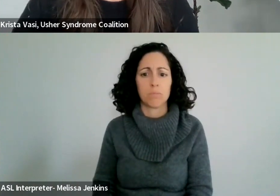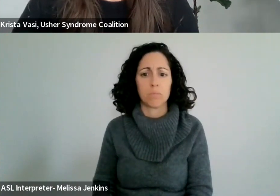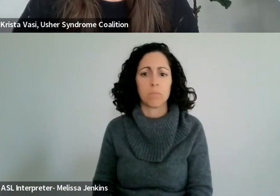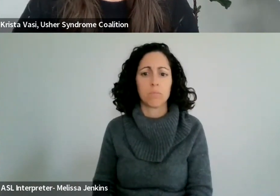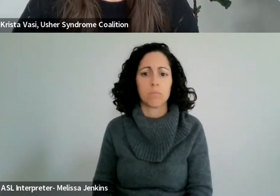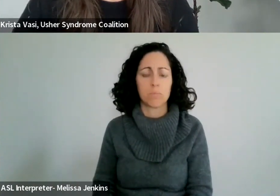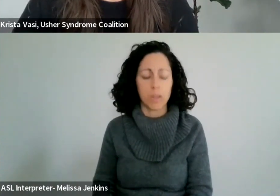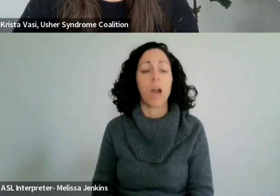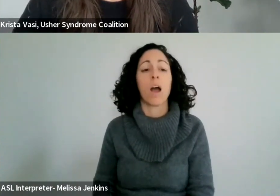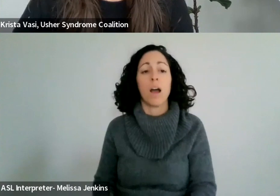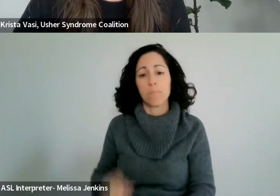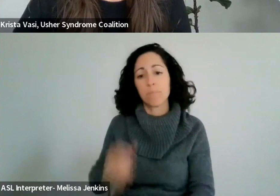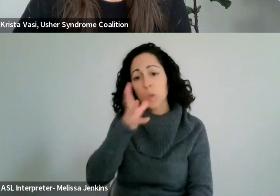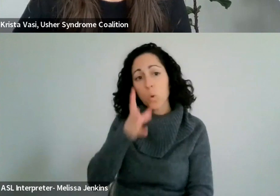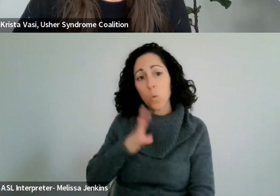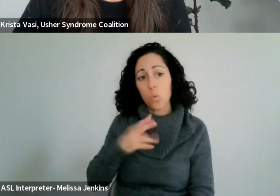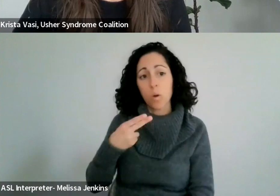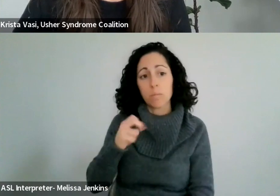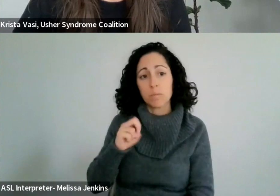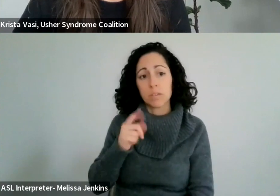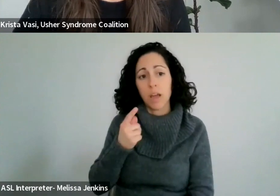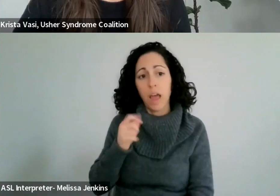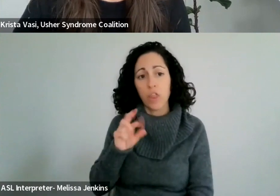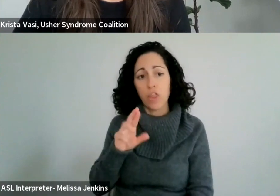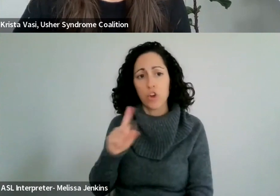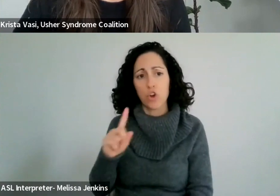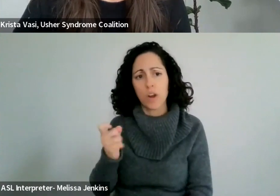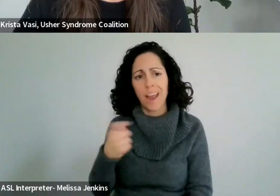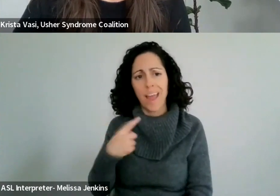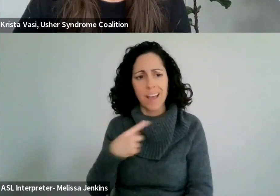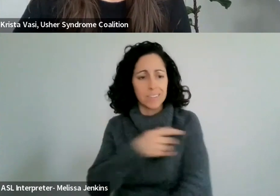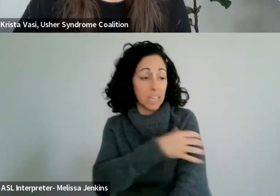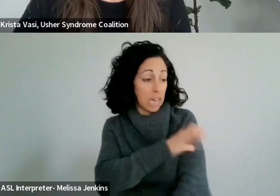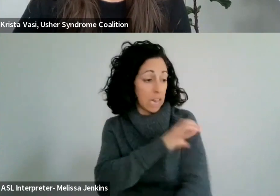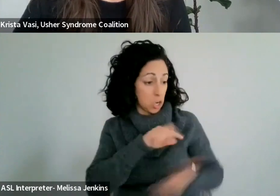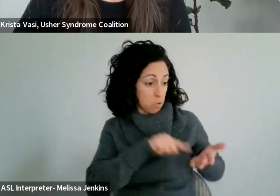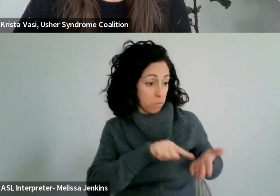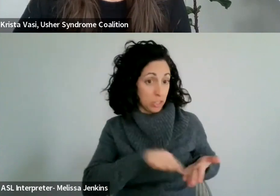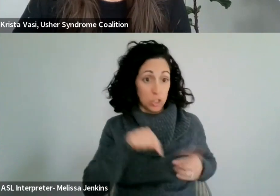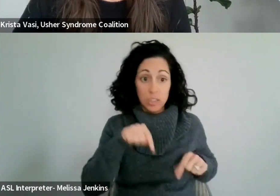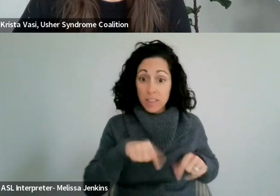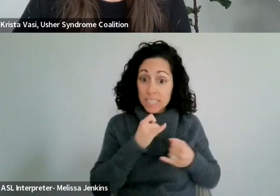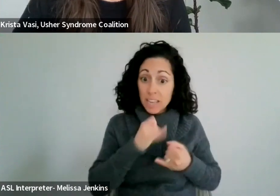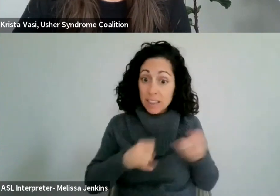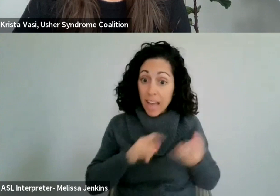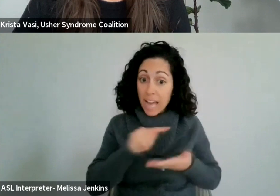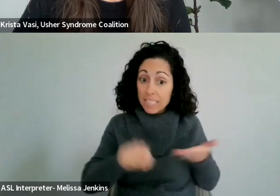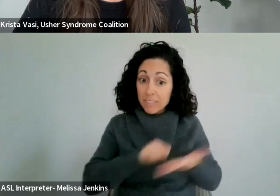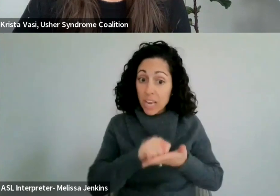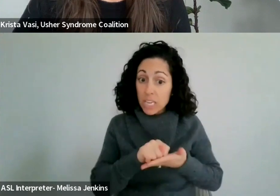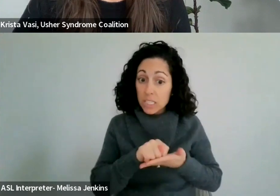Heather asks, "Is this the last phase of clinical research?"